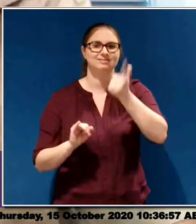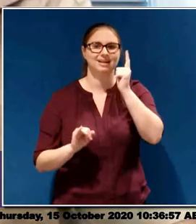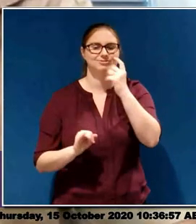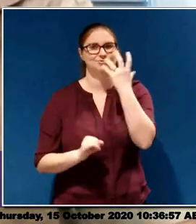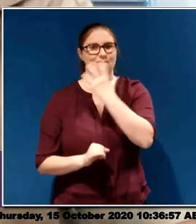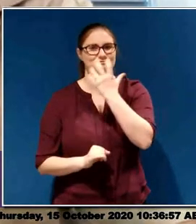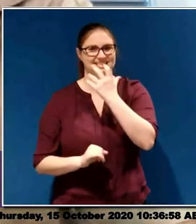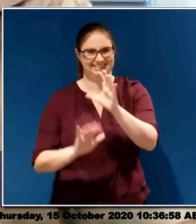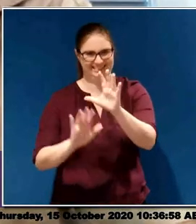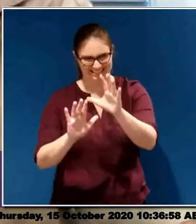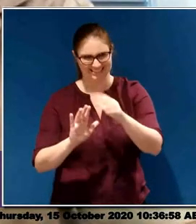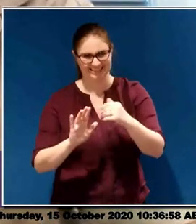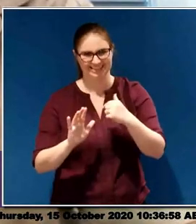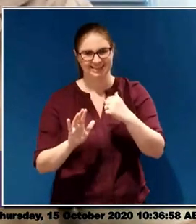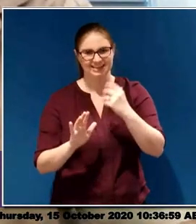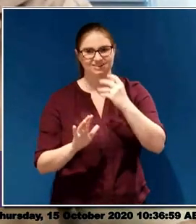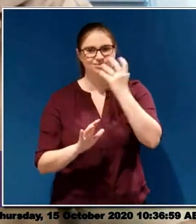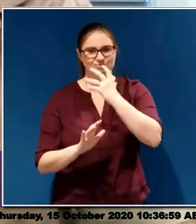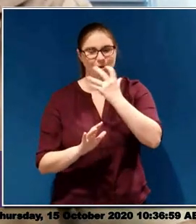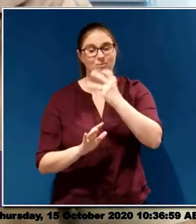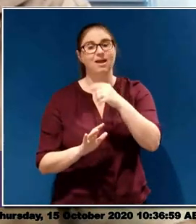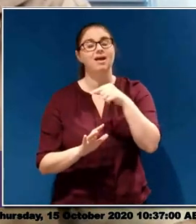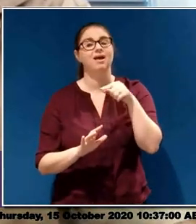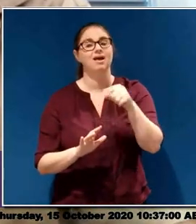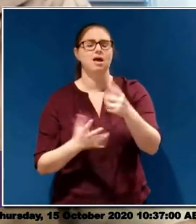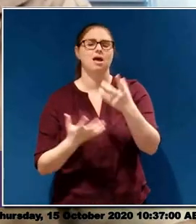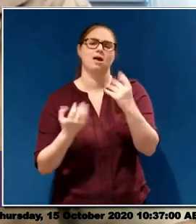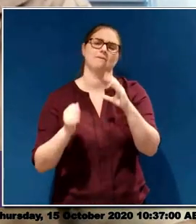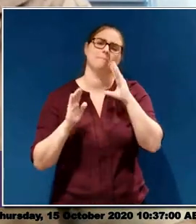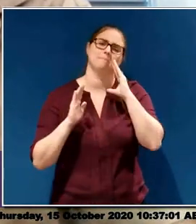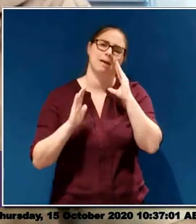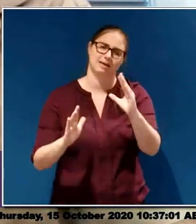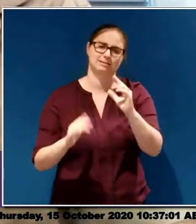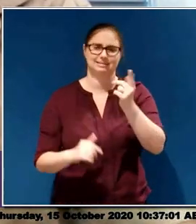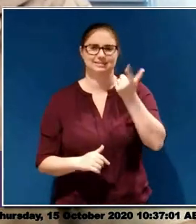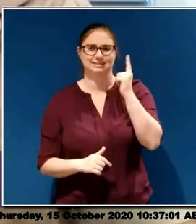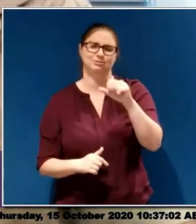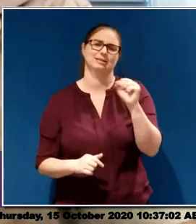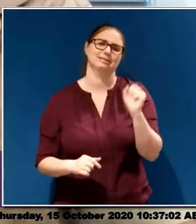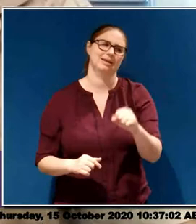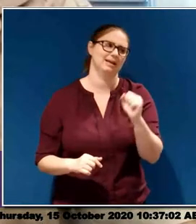So that year he had an amazing teacher. Excuse me for my error.